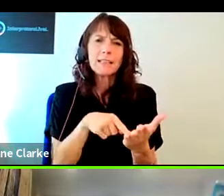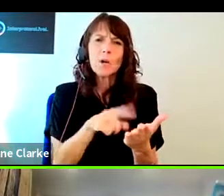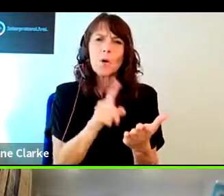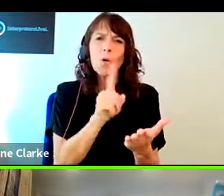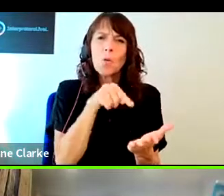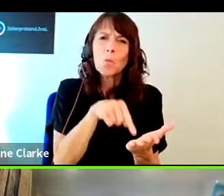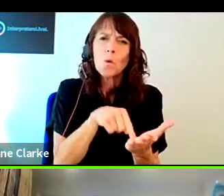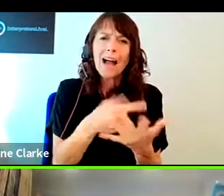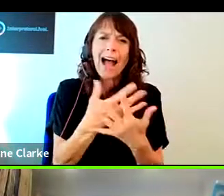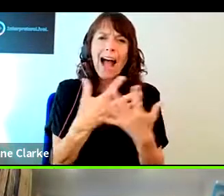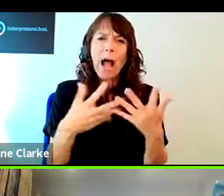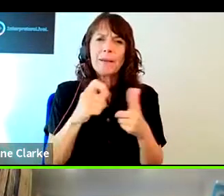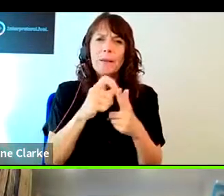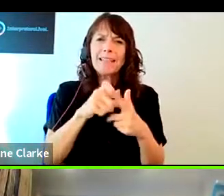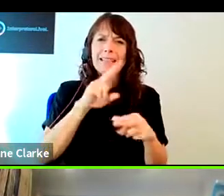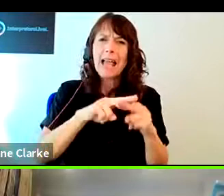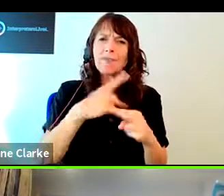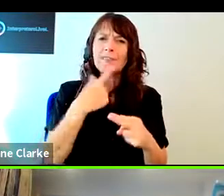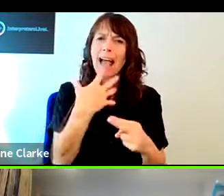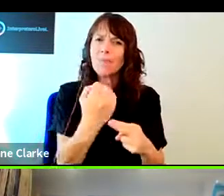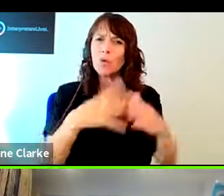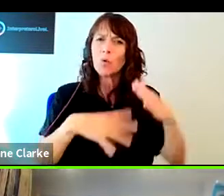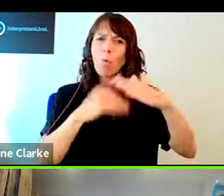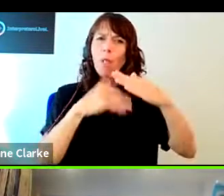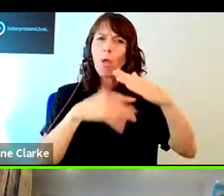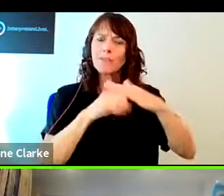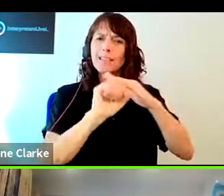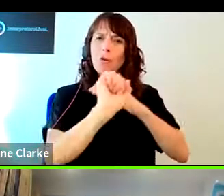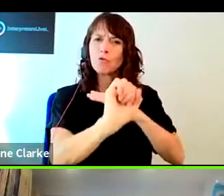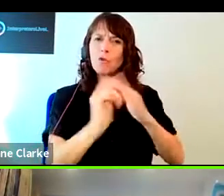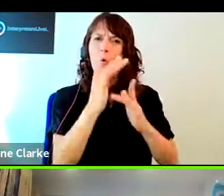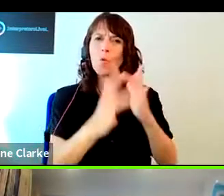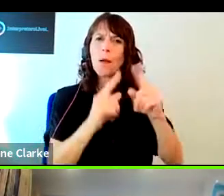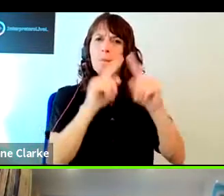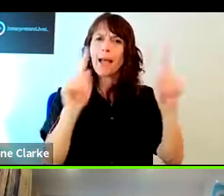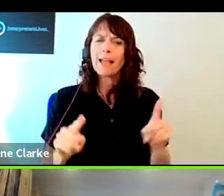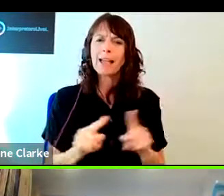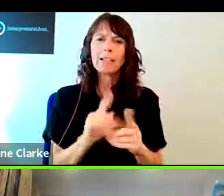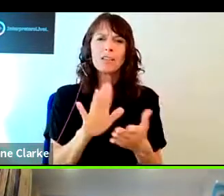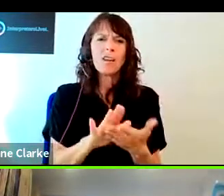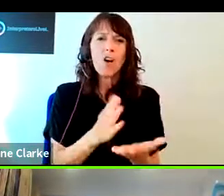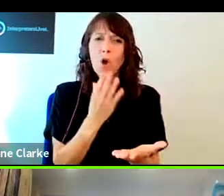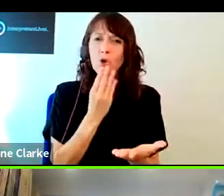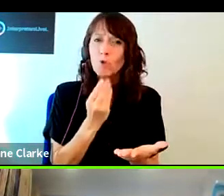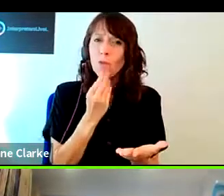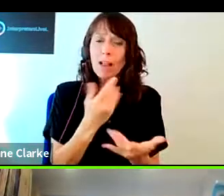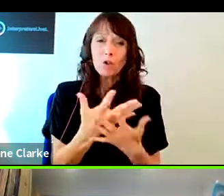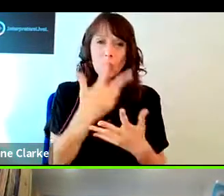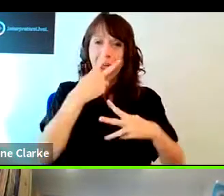PDFs are there? What is the usage? Have you got any analytics, tell you how often